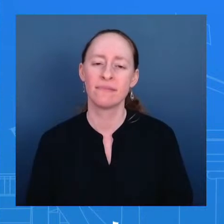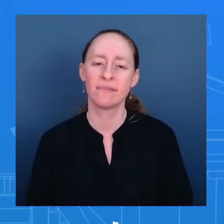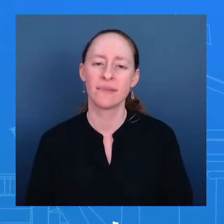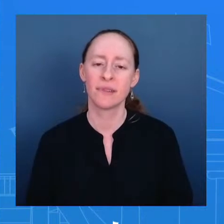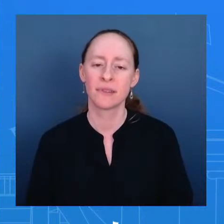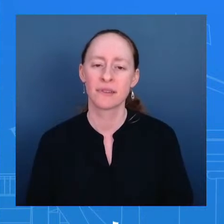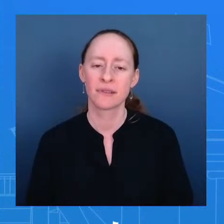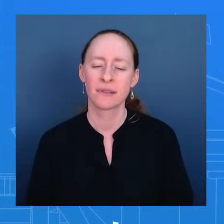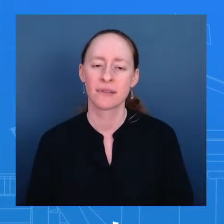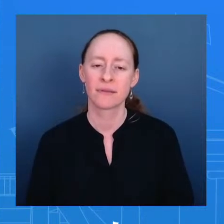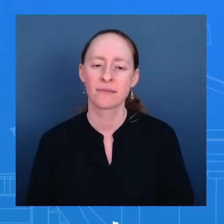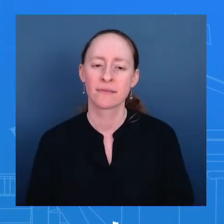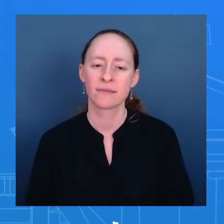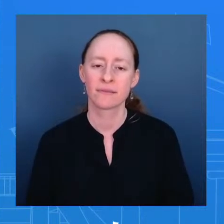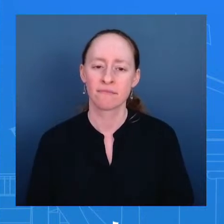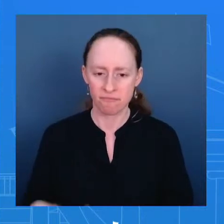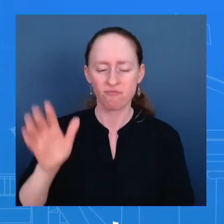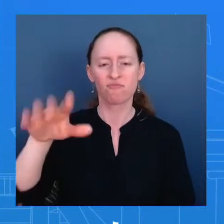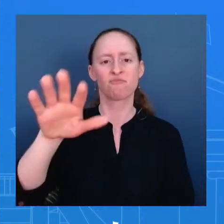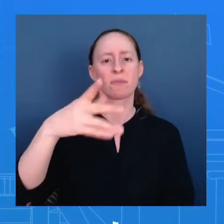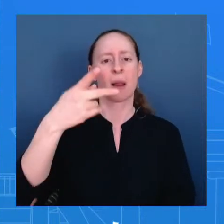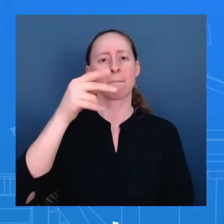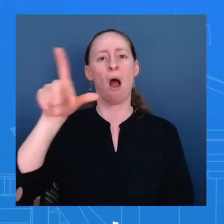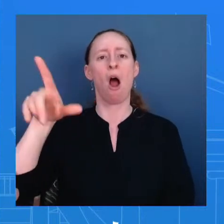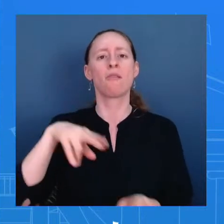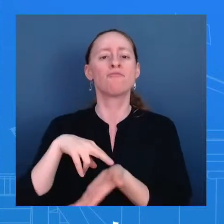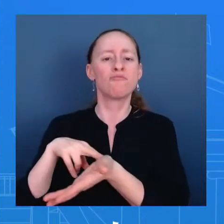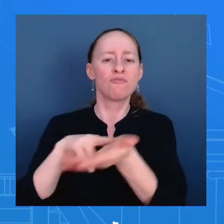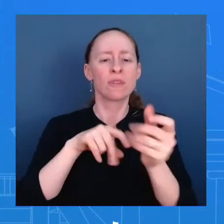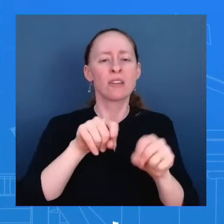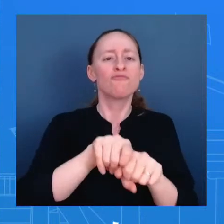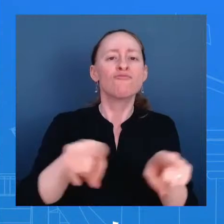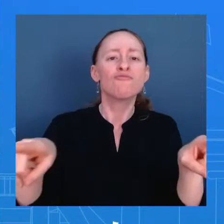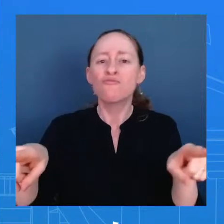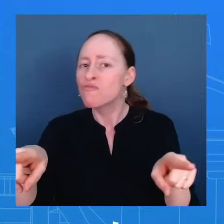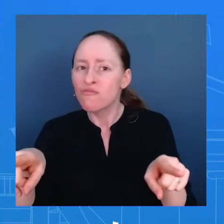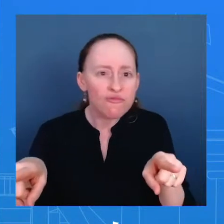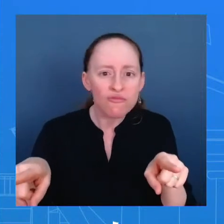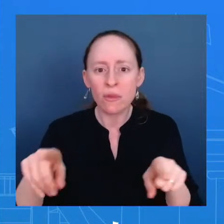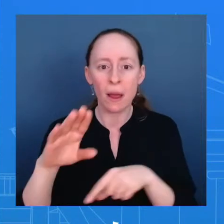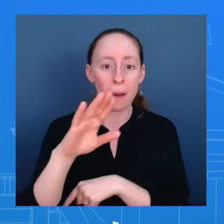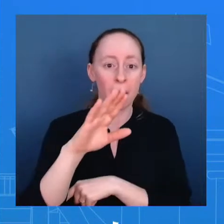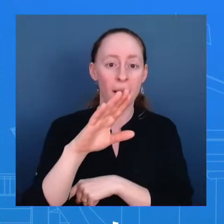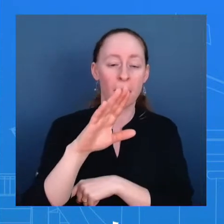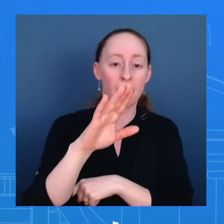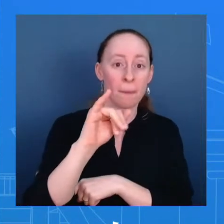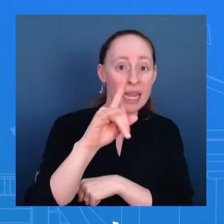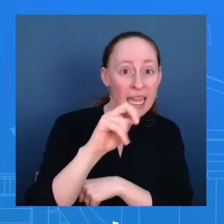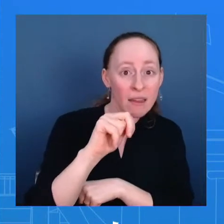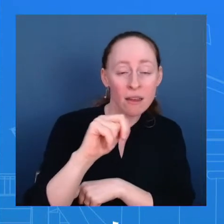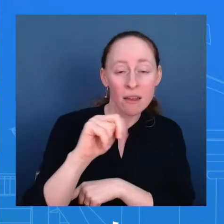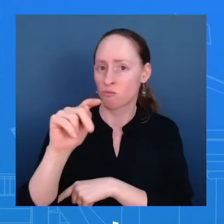and neck among Black voters. I'm hoping -- hoping to stay away from the Hatch Act. But do you think that the President's message is resonating with Black voters?